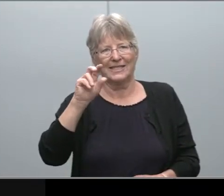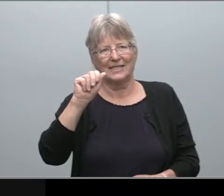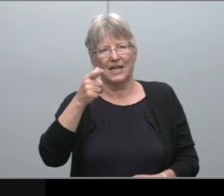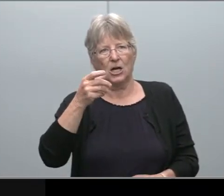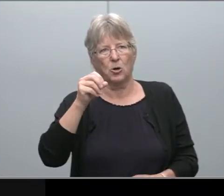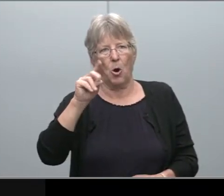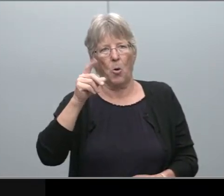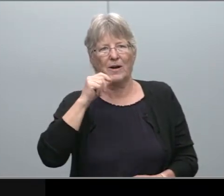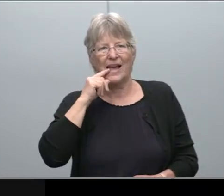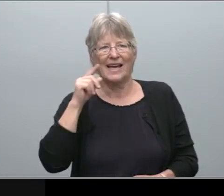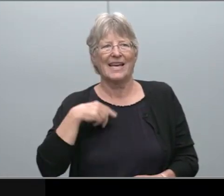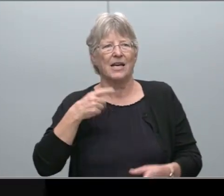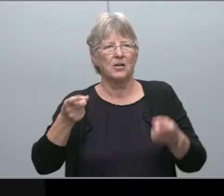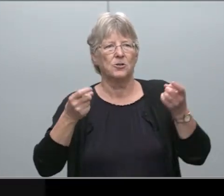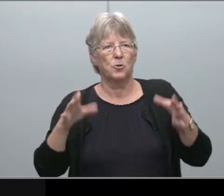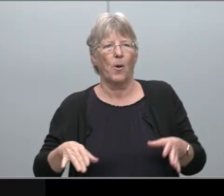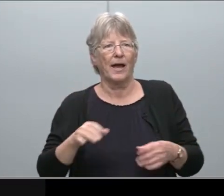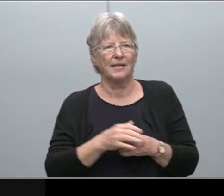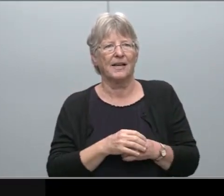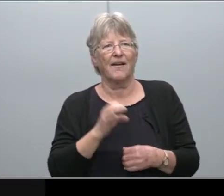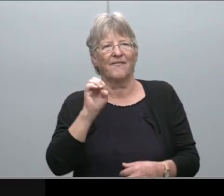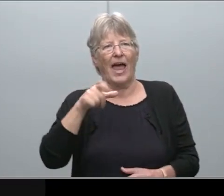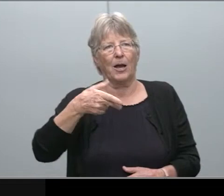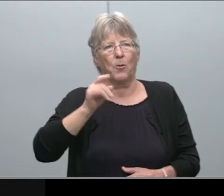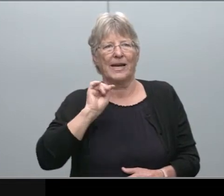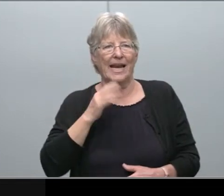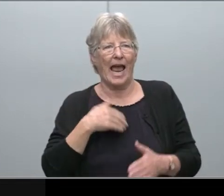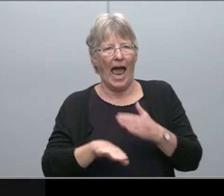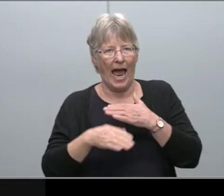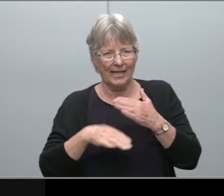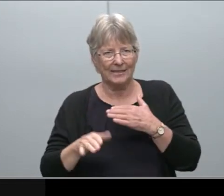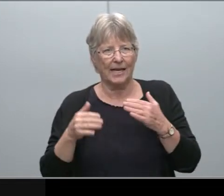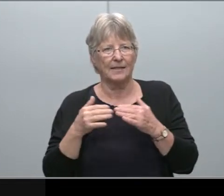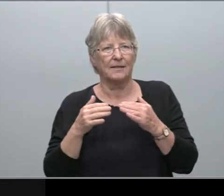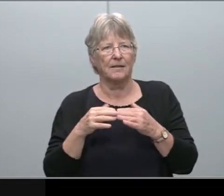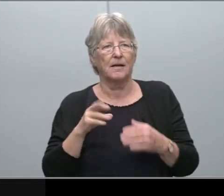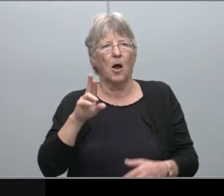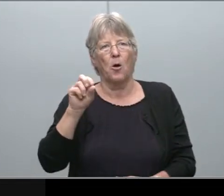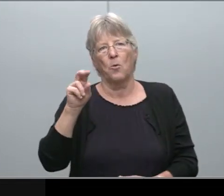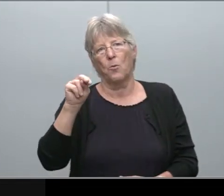with all our other engagement opportunities. And so, like I said, we acknowledge that